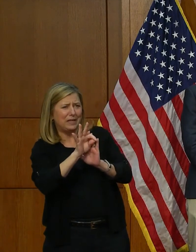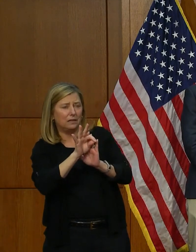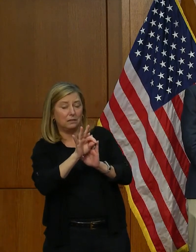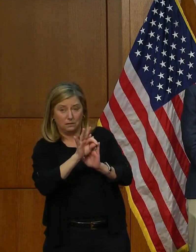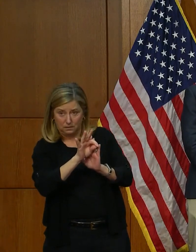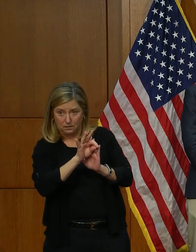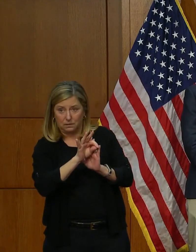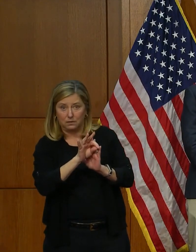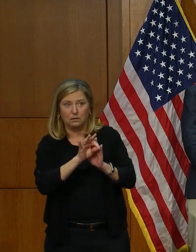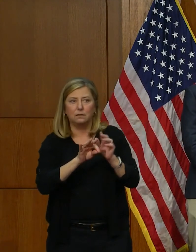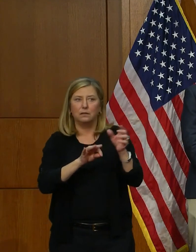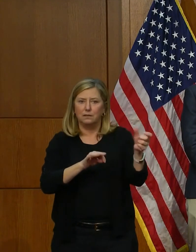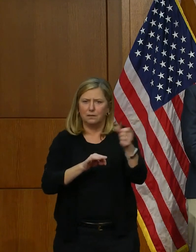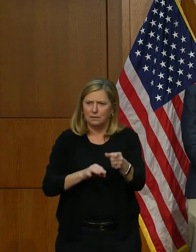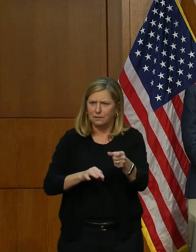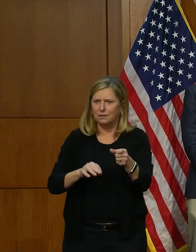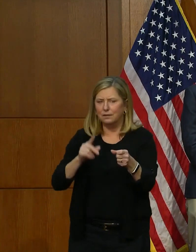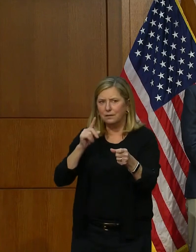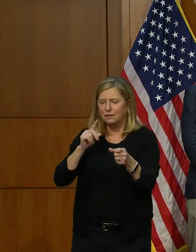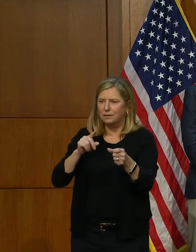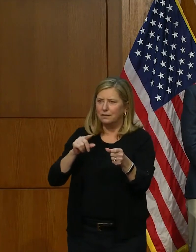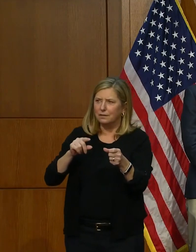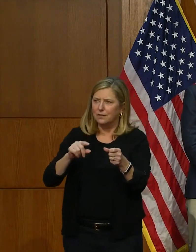THIS VERY, VERY SERIOUSLY